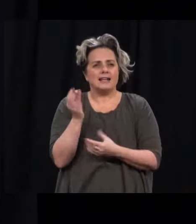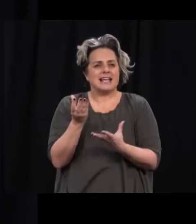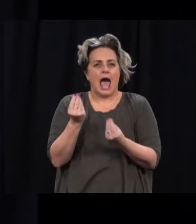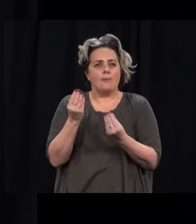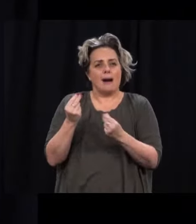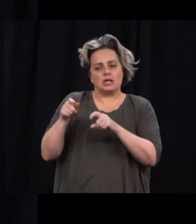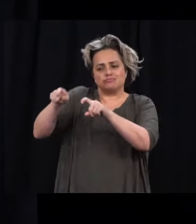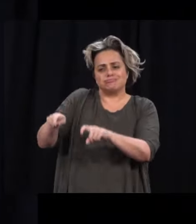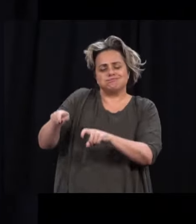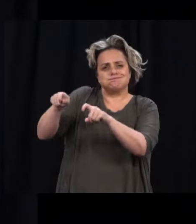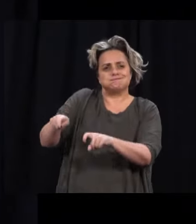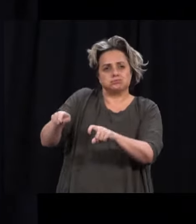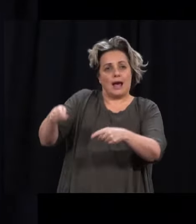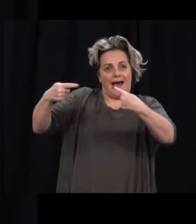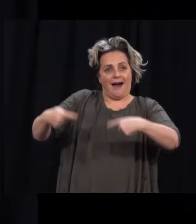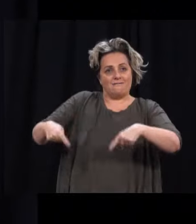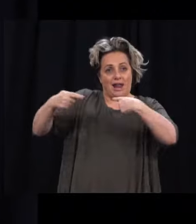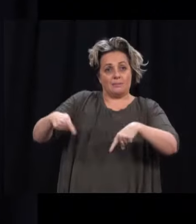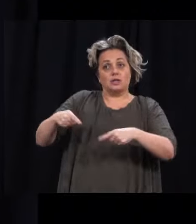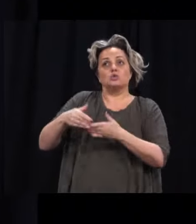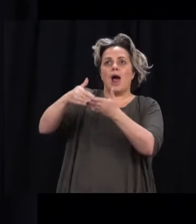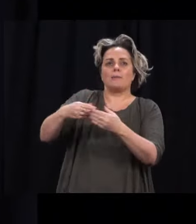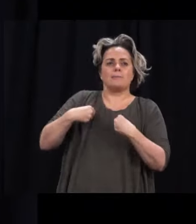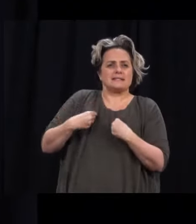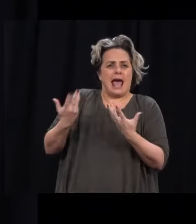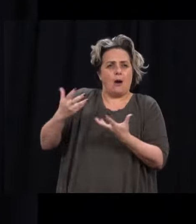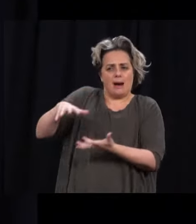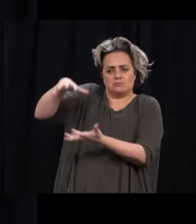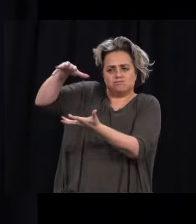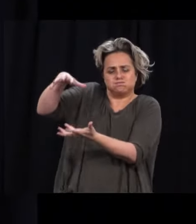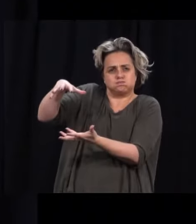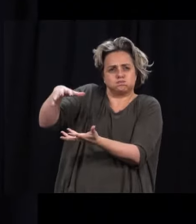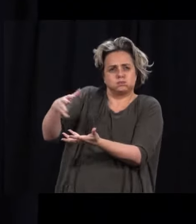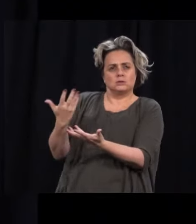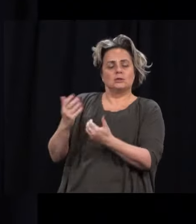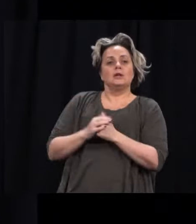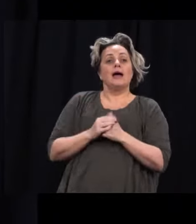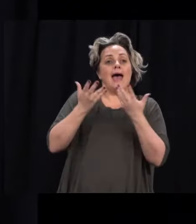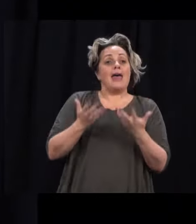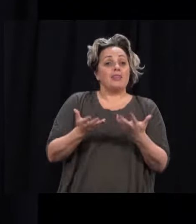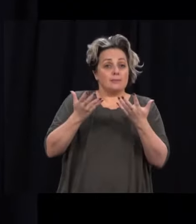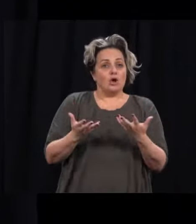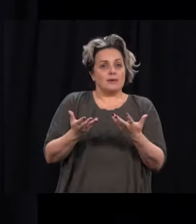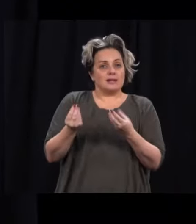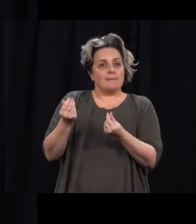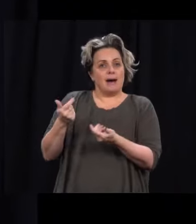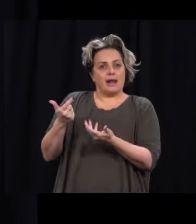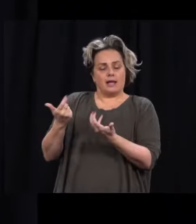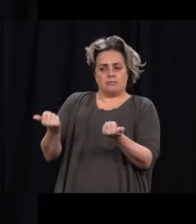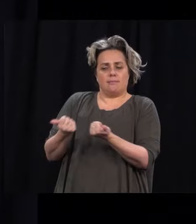Do you have a $62 billion pot of money available to help the economy through COVID. How much of that is sitting there available to help